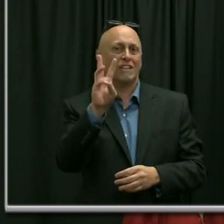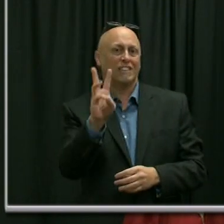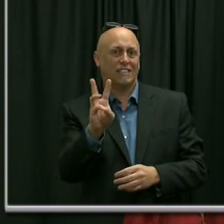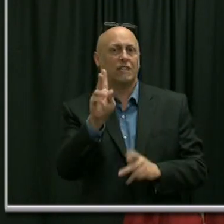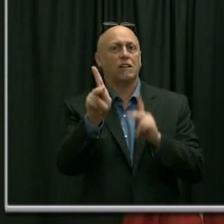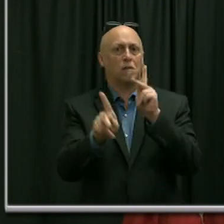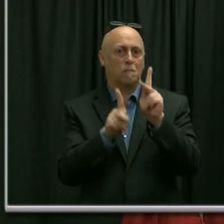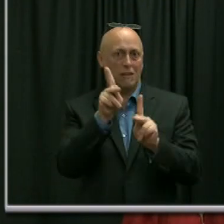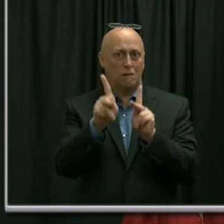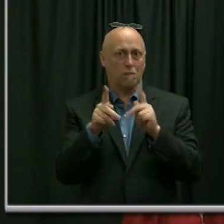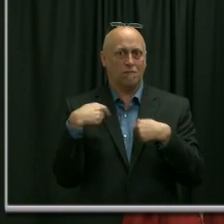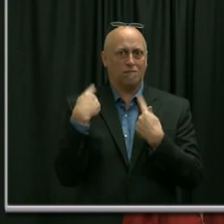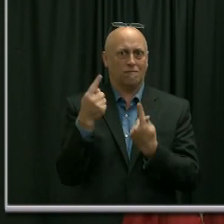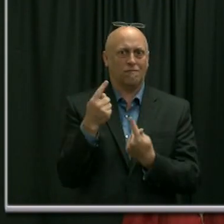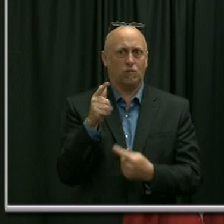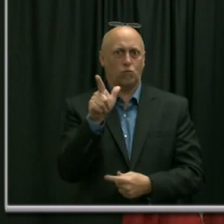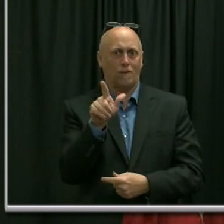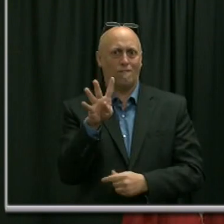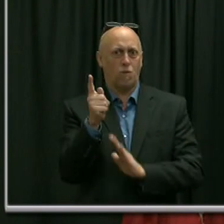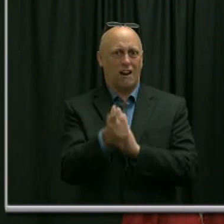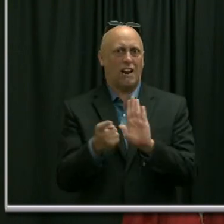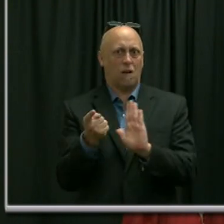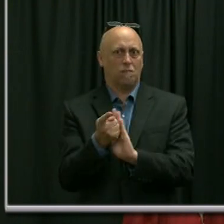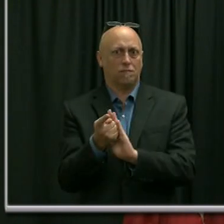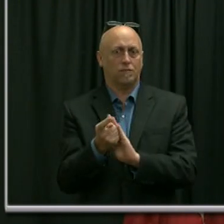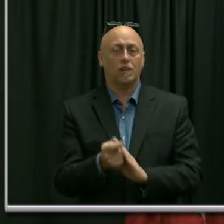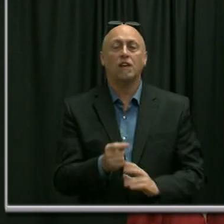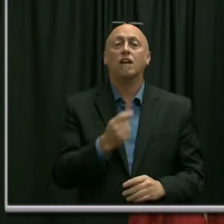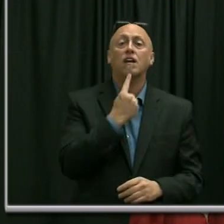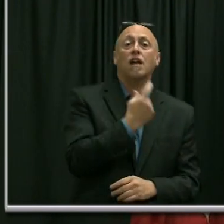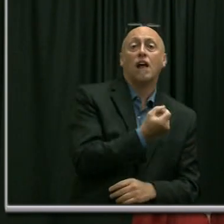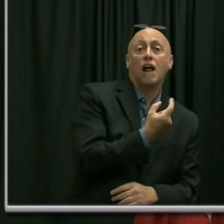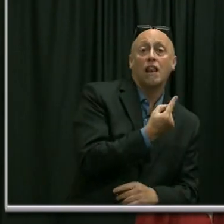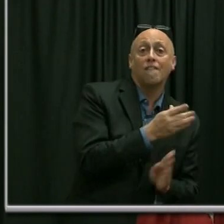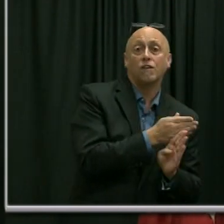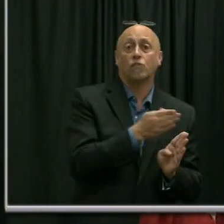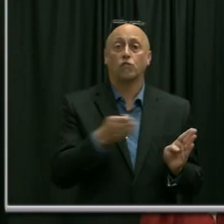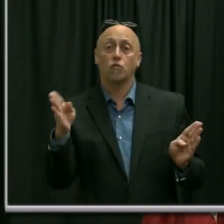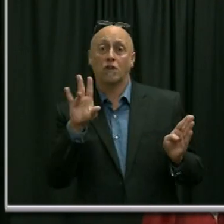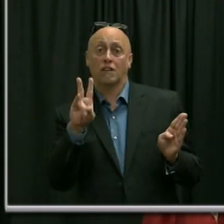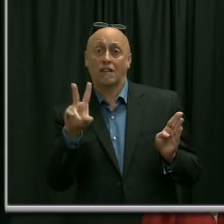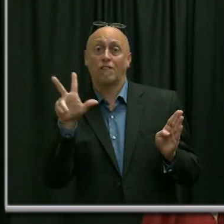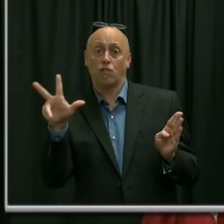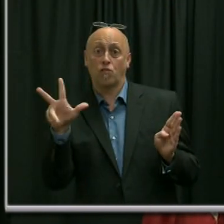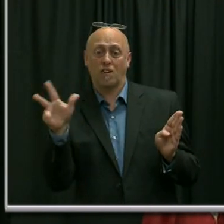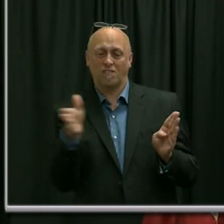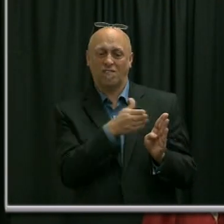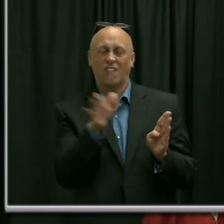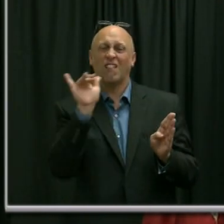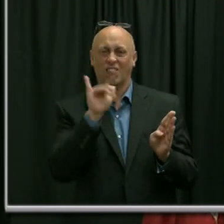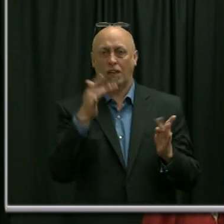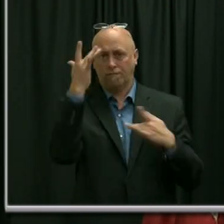AN INCREASE OF FORTY SIX CASES IN THE PAST TWENTY FOUR HOURS. THE PATIENTS RANGE IN AGE FROM